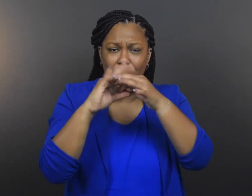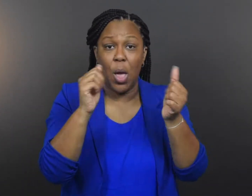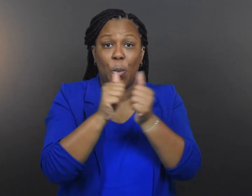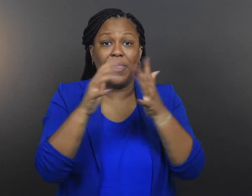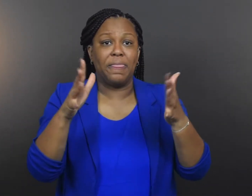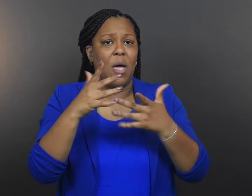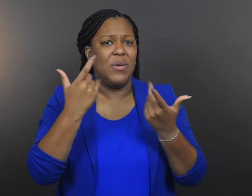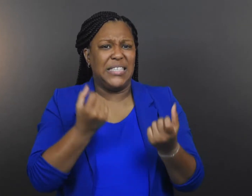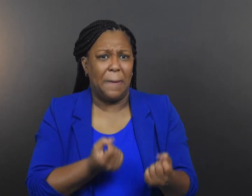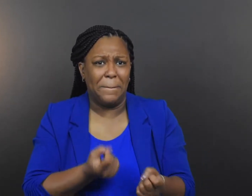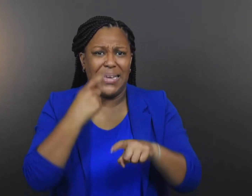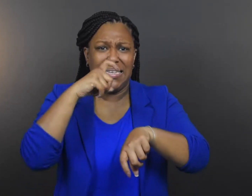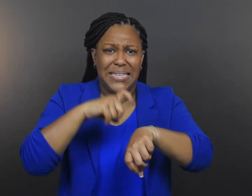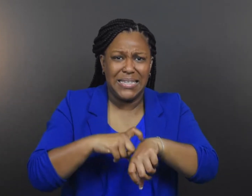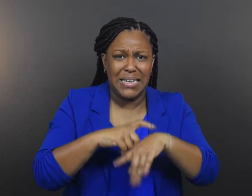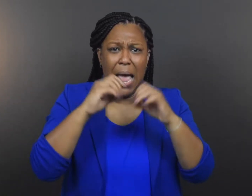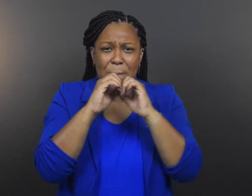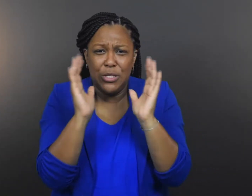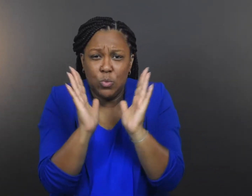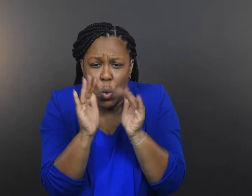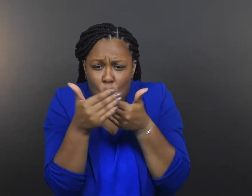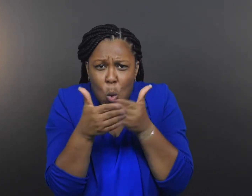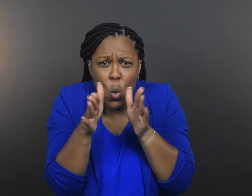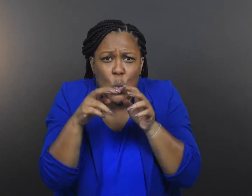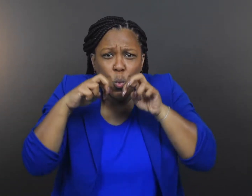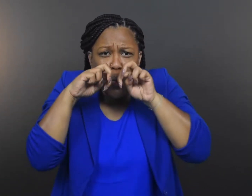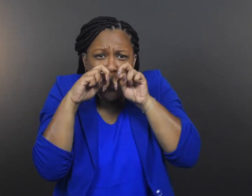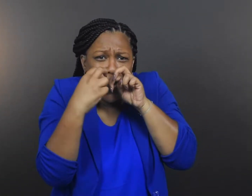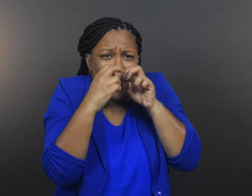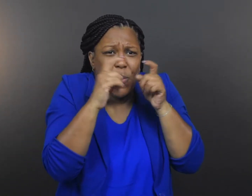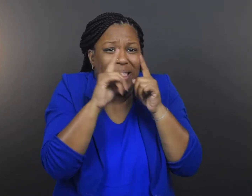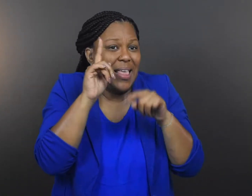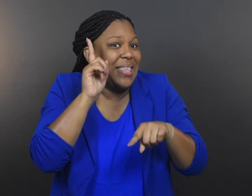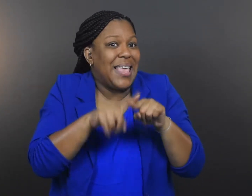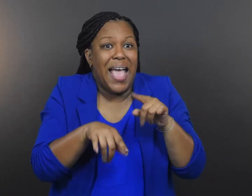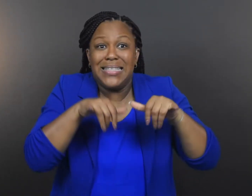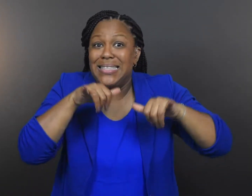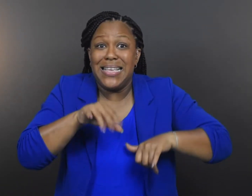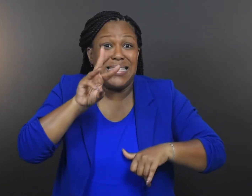spending time together in a small room where they can’t stay six feet apart.